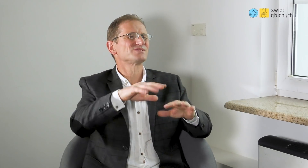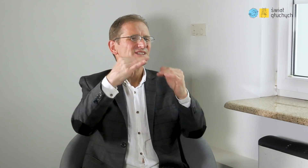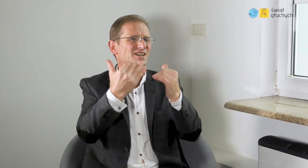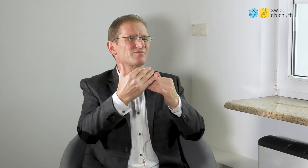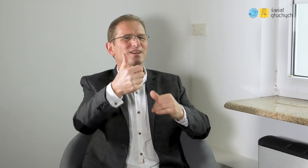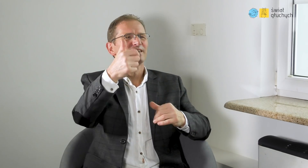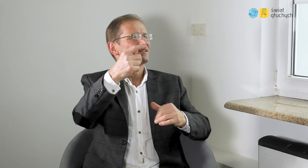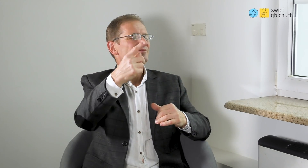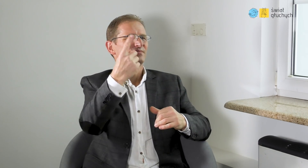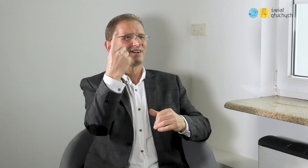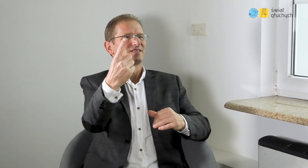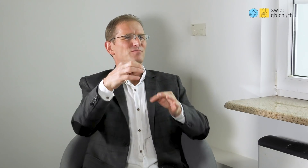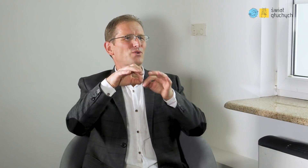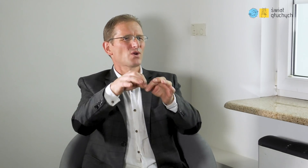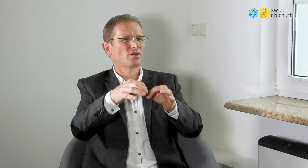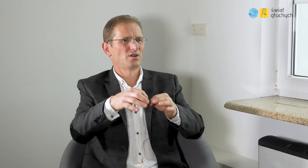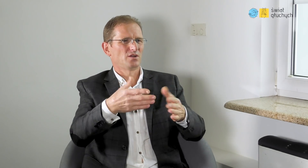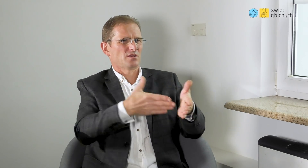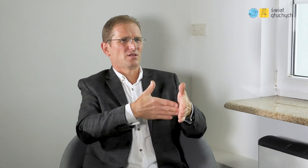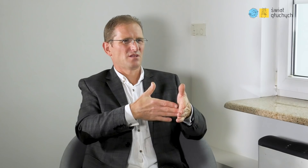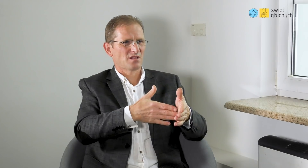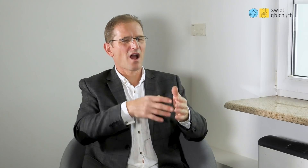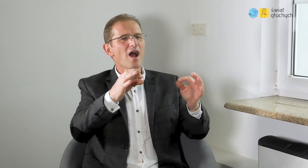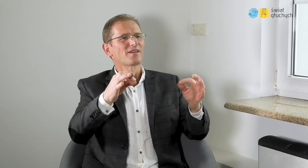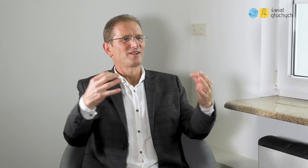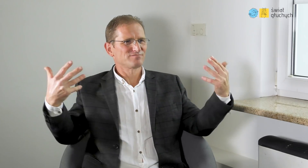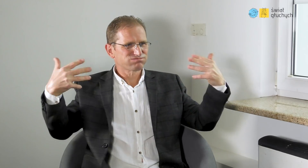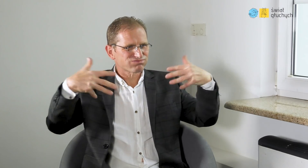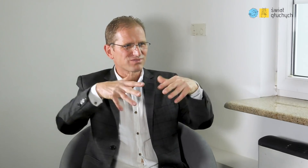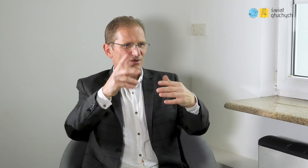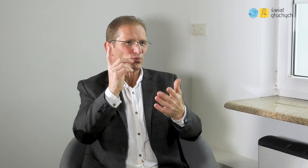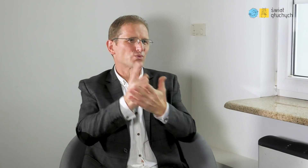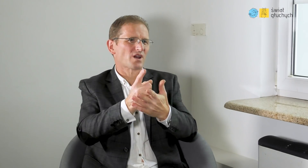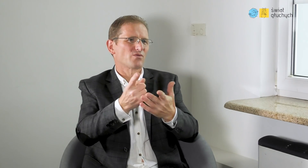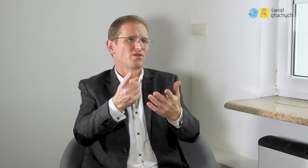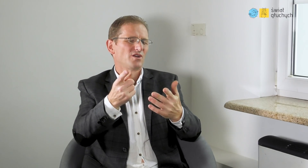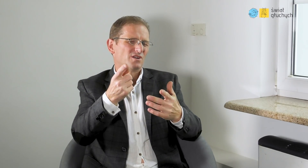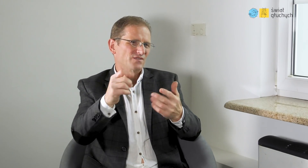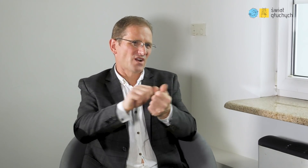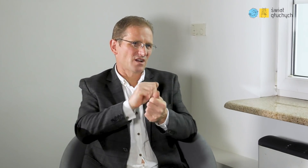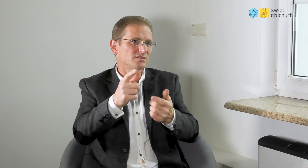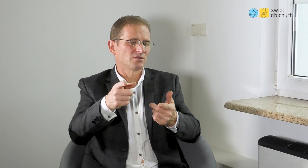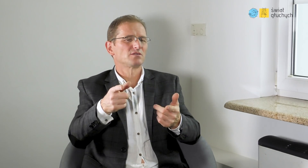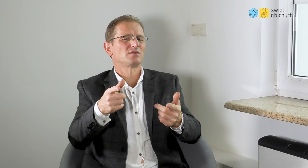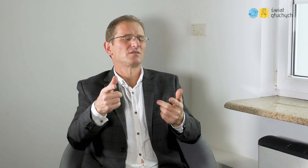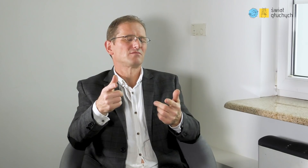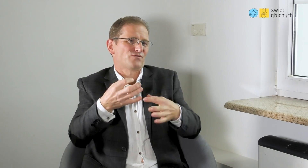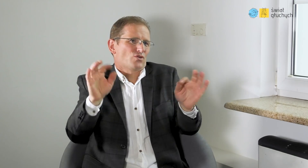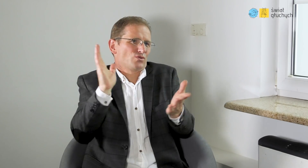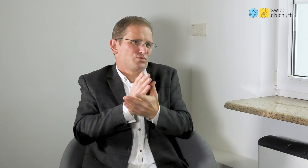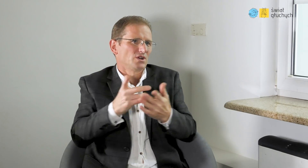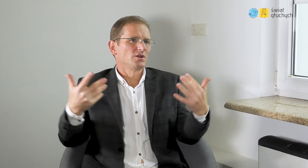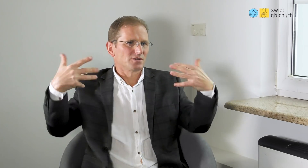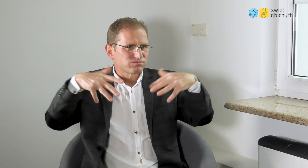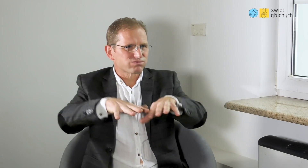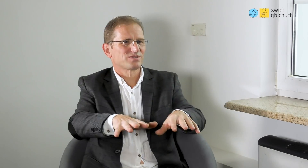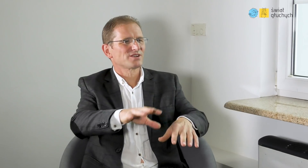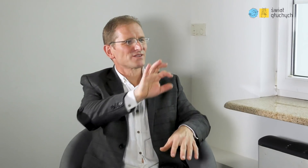We are all integrated, we manage to fight together for the good.